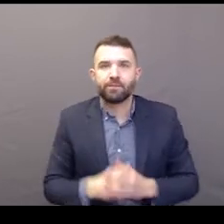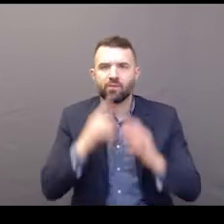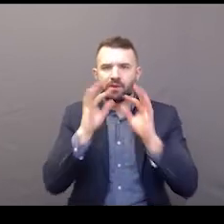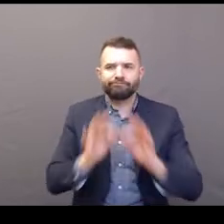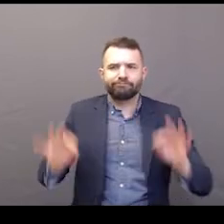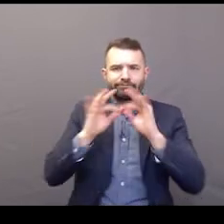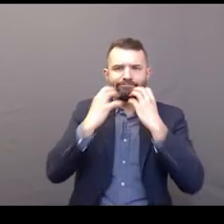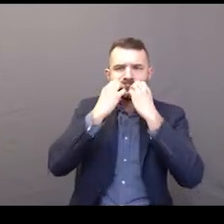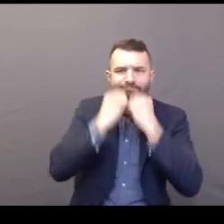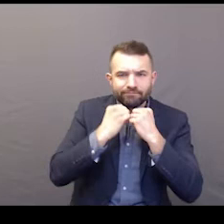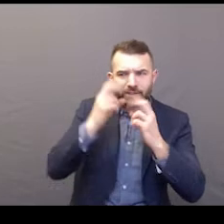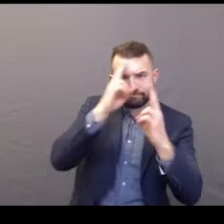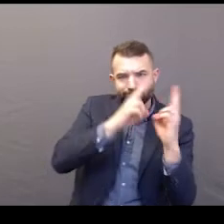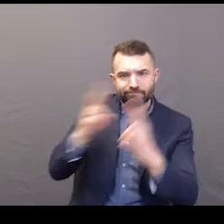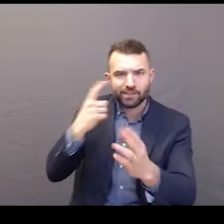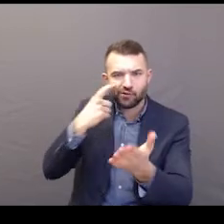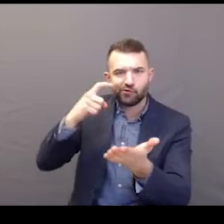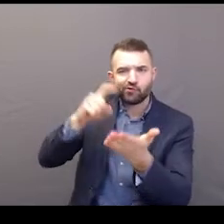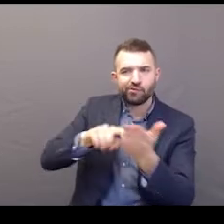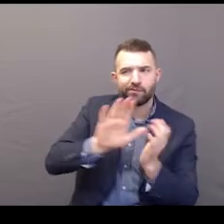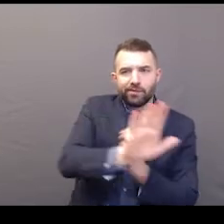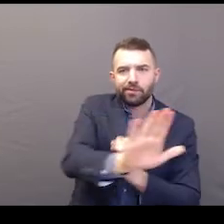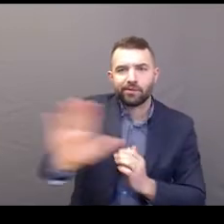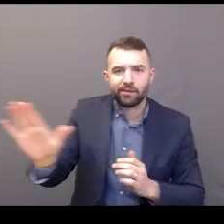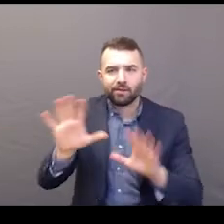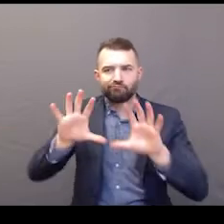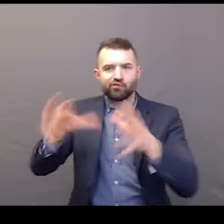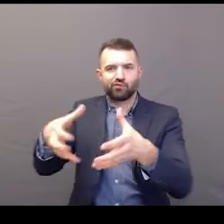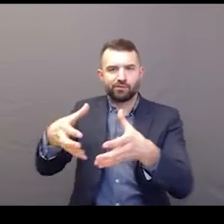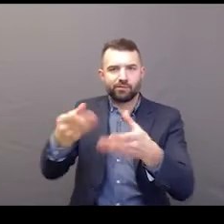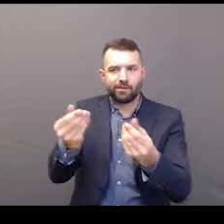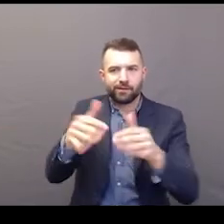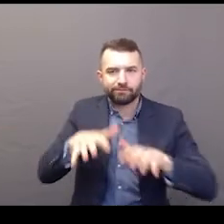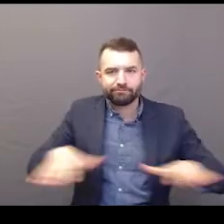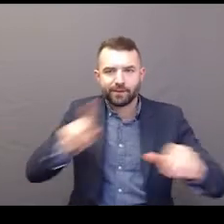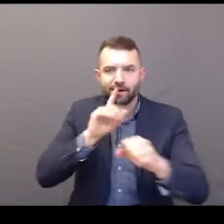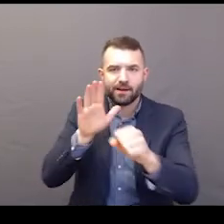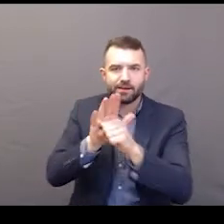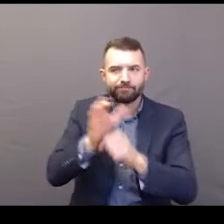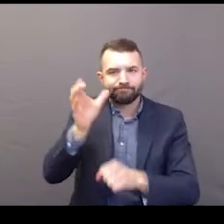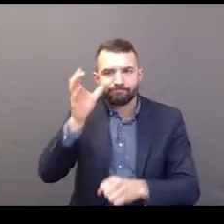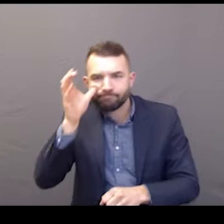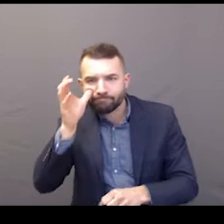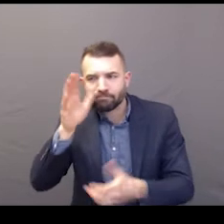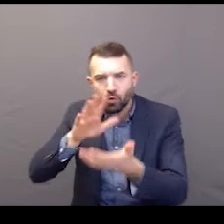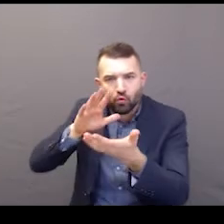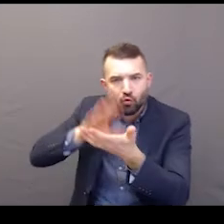the Tribes uphold and, most importantly, we are committed to listening, learning and lifting Indigenous voices as we plan